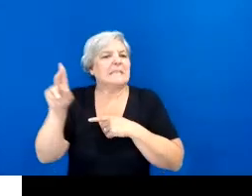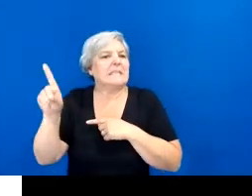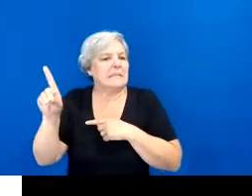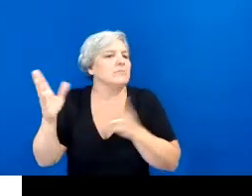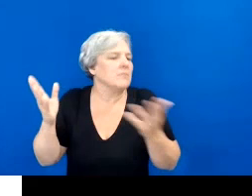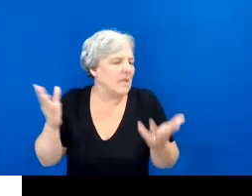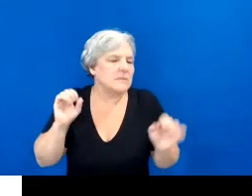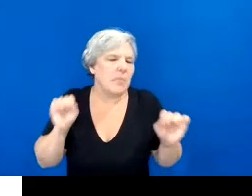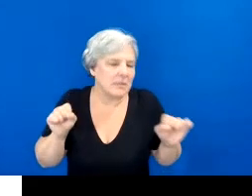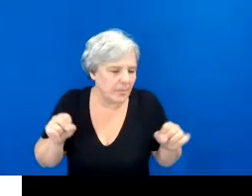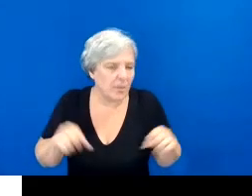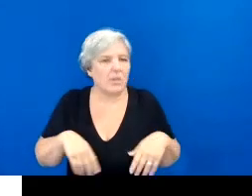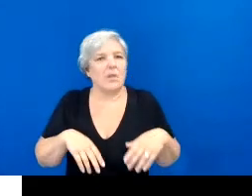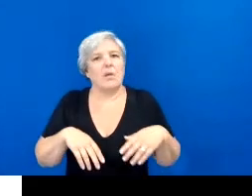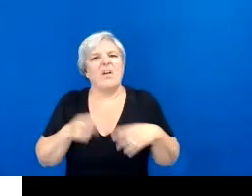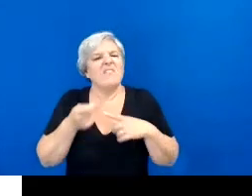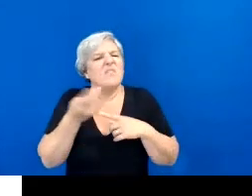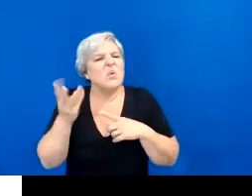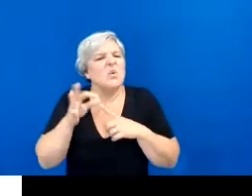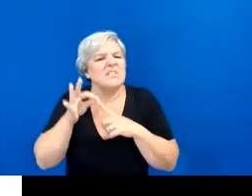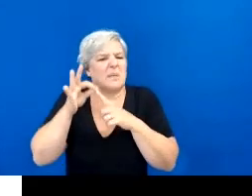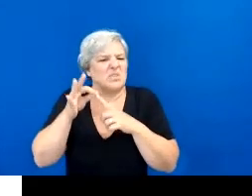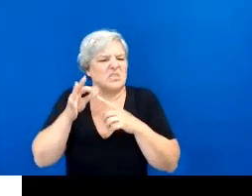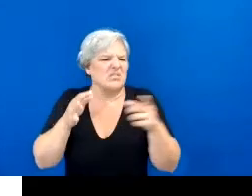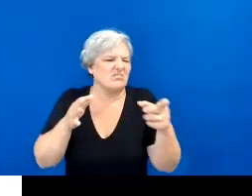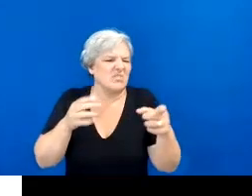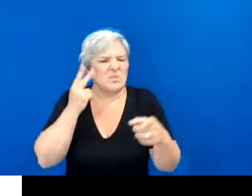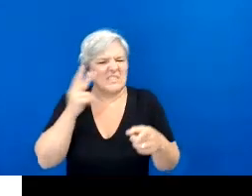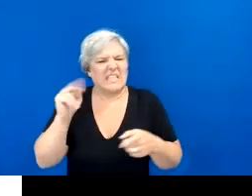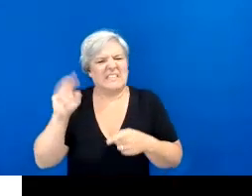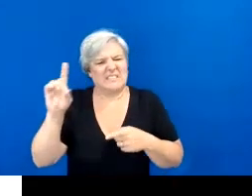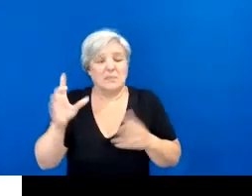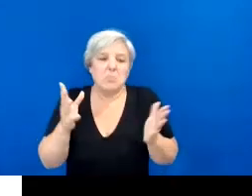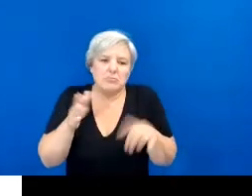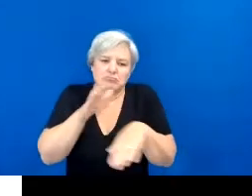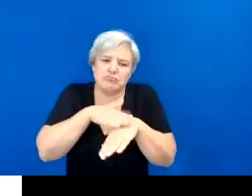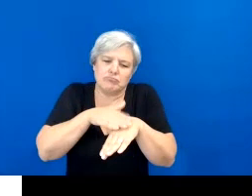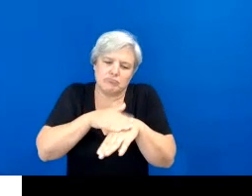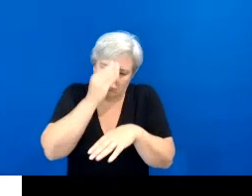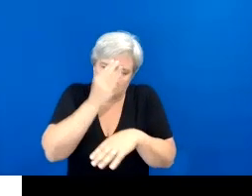There are a few other exceptions out there, but it's just something to be aware of.